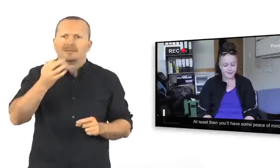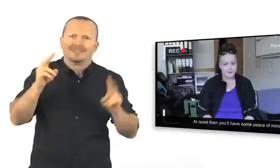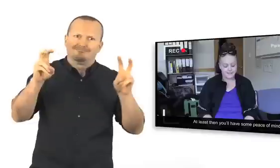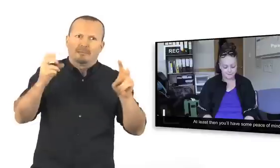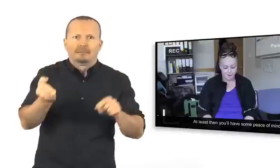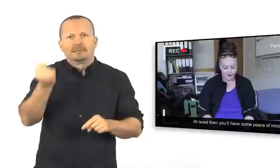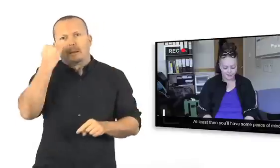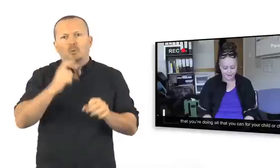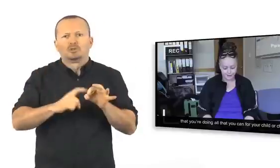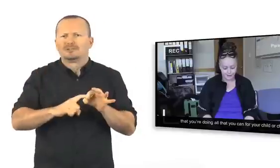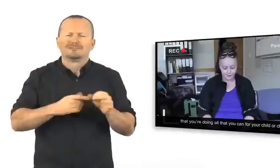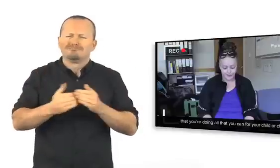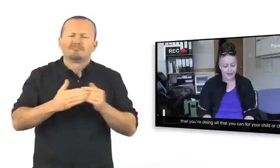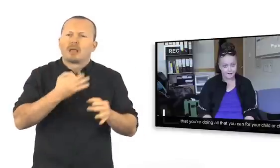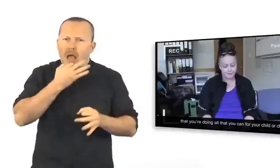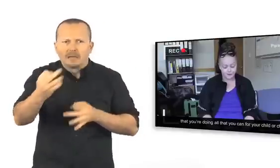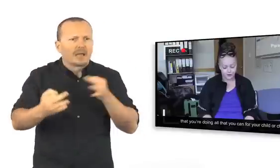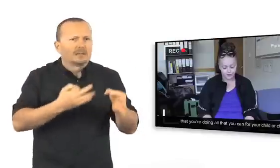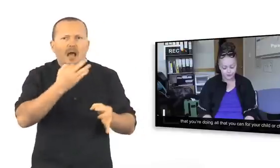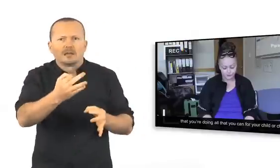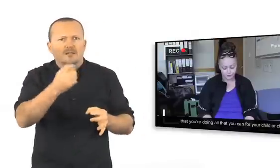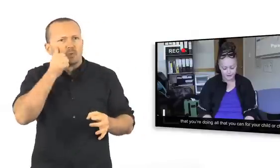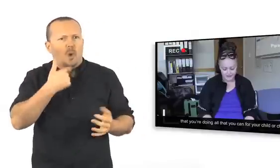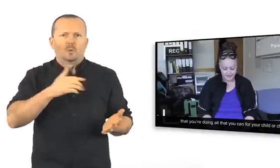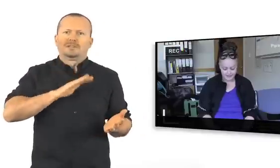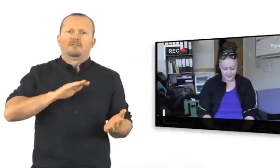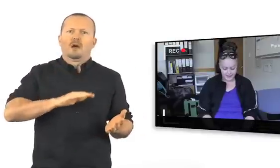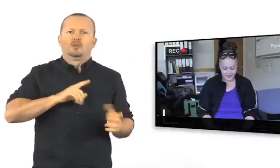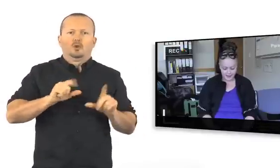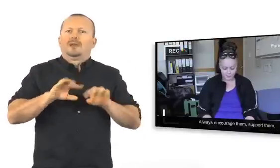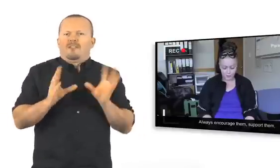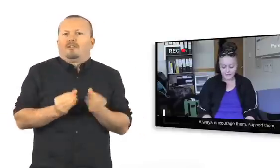have some peace of mind that you’re doing all that you can for your child or children.